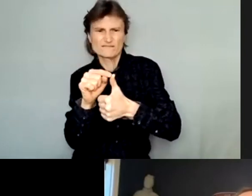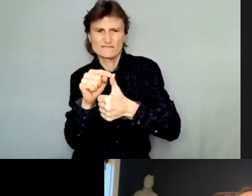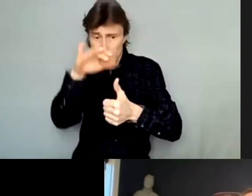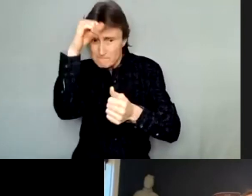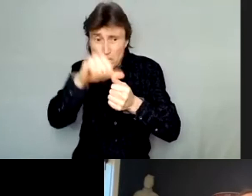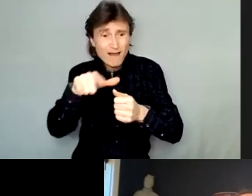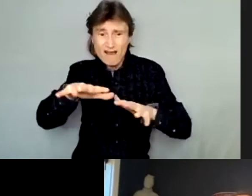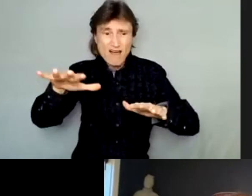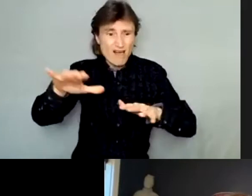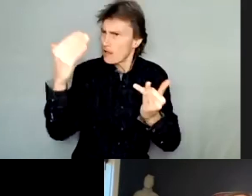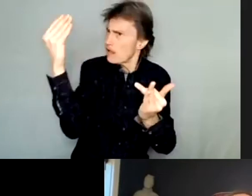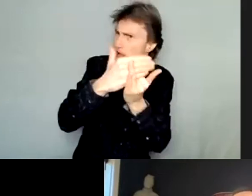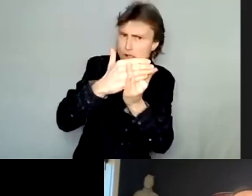We're always responding.